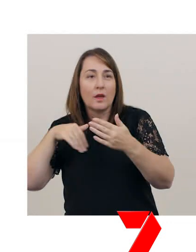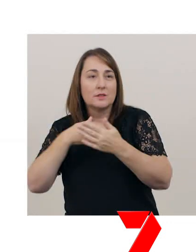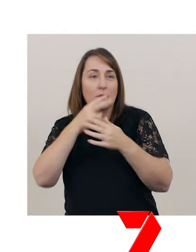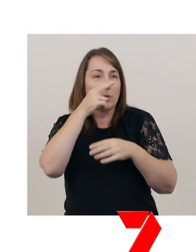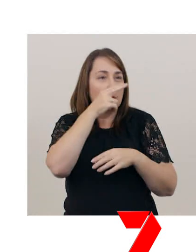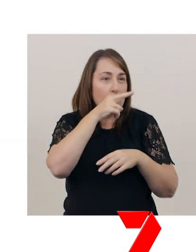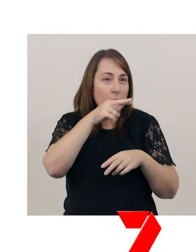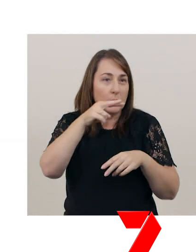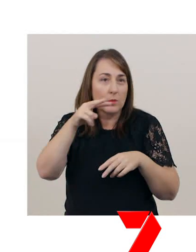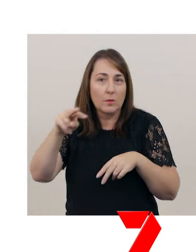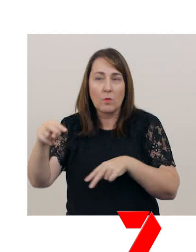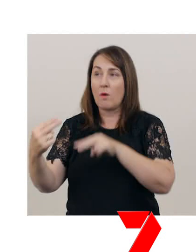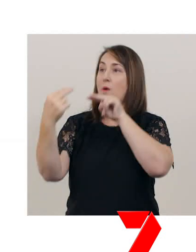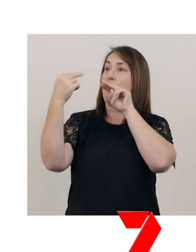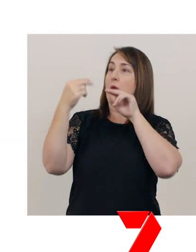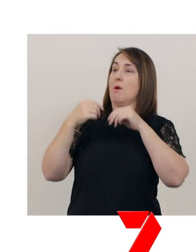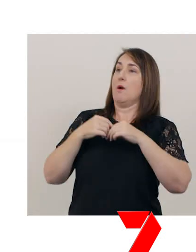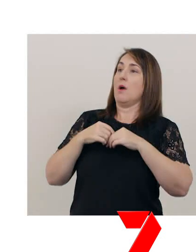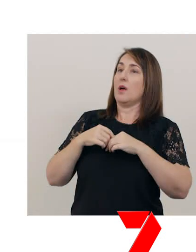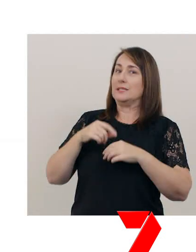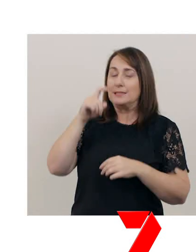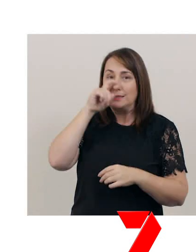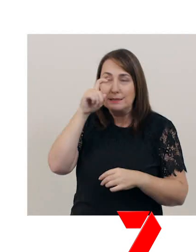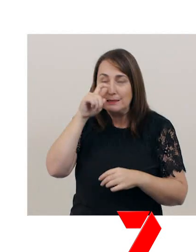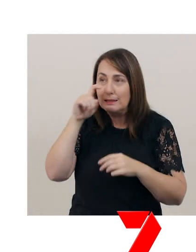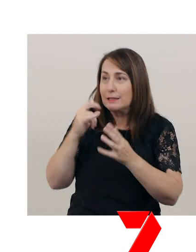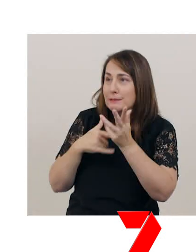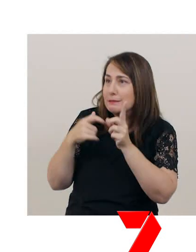to her horror, that she was staring straight into the eyes of her step-sister.